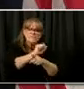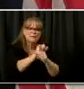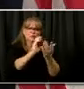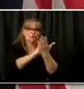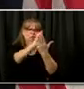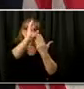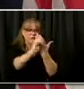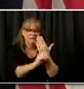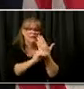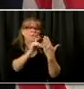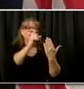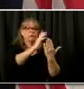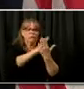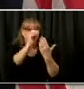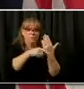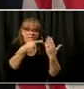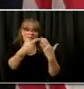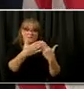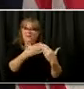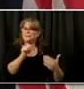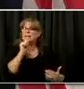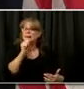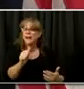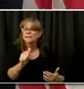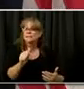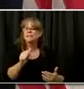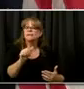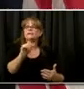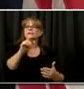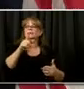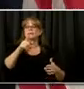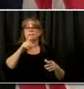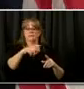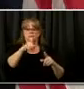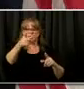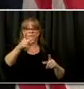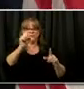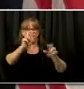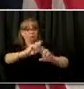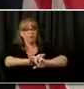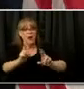uh for for that uh success in homeschooling your kid please enroll them in the online